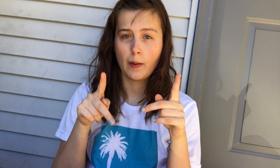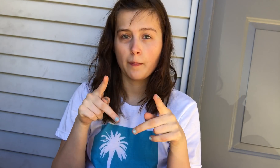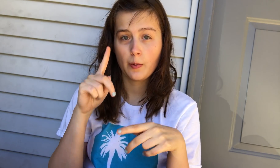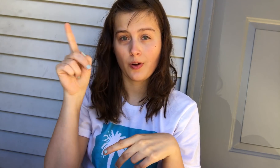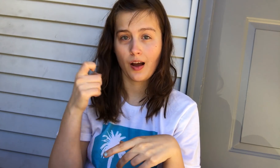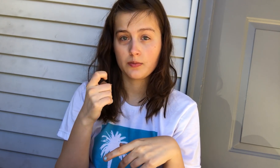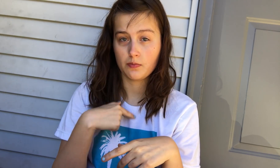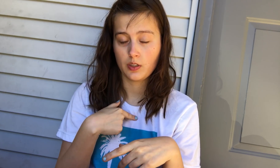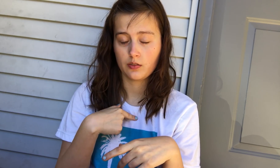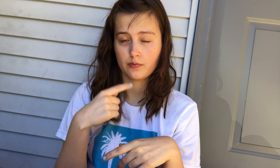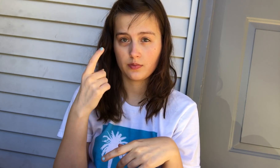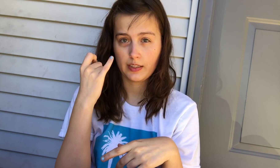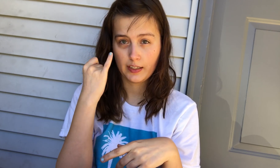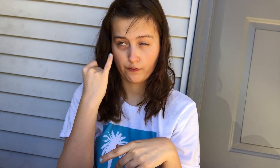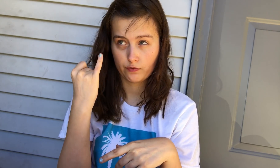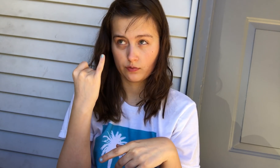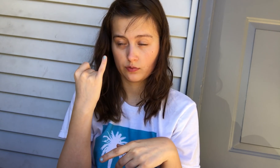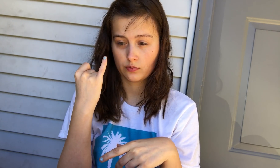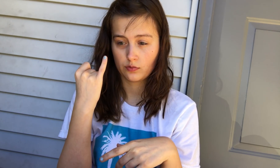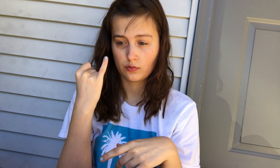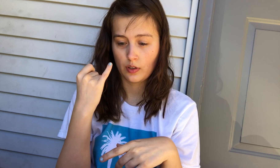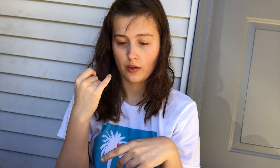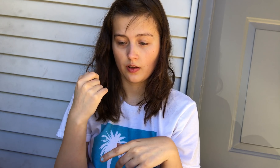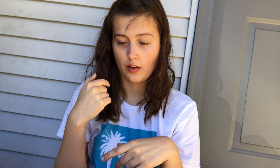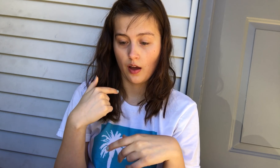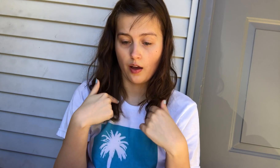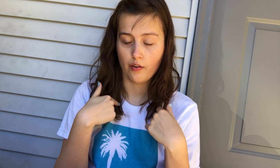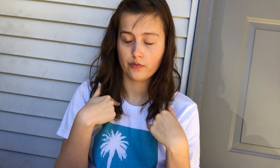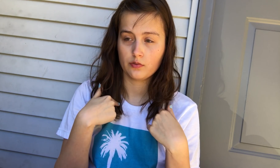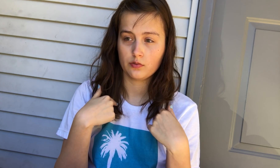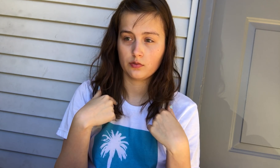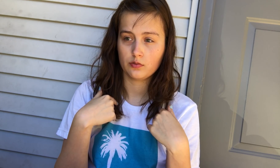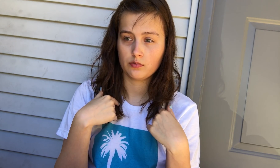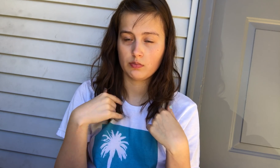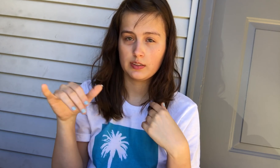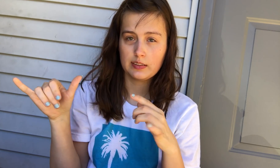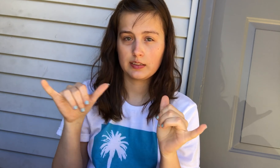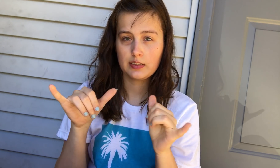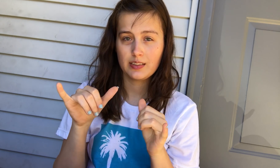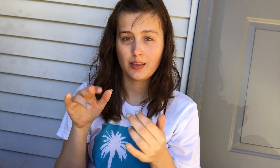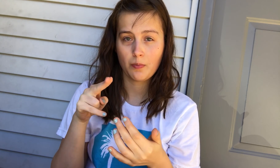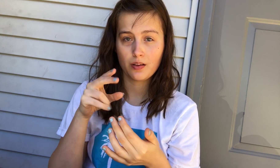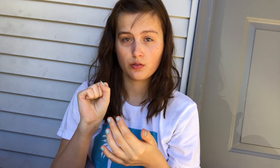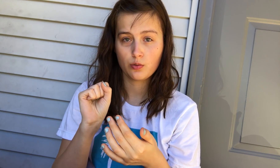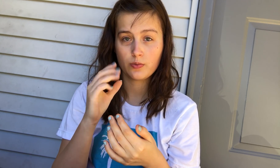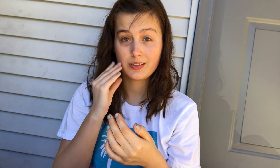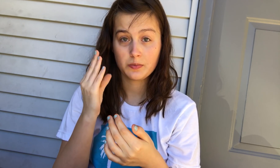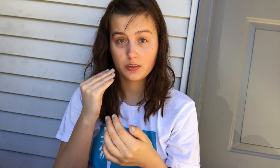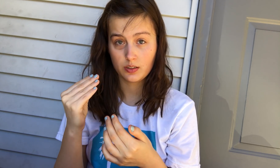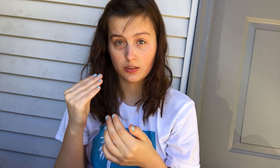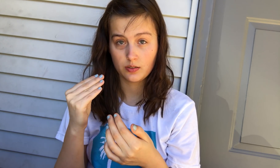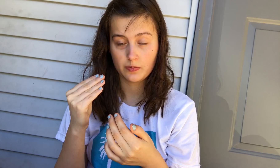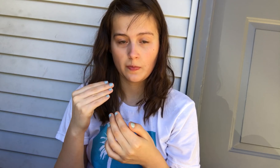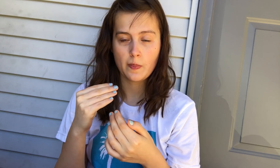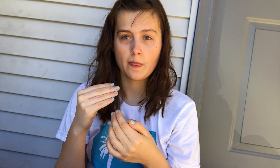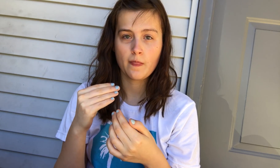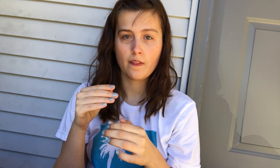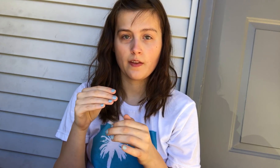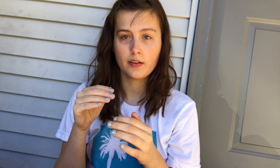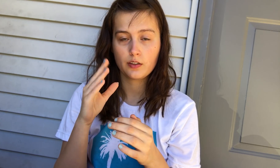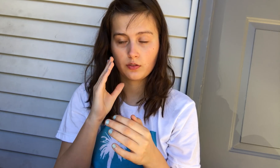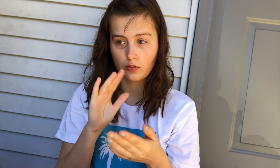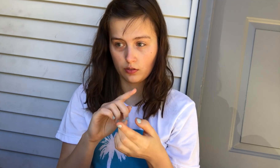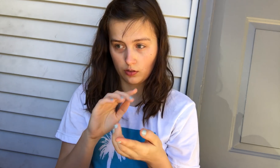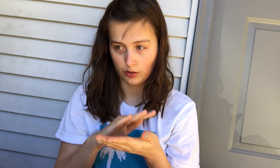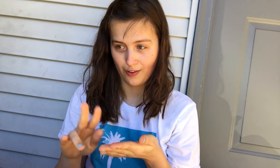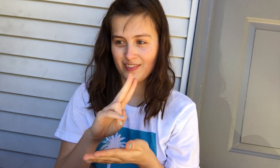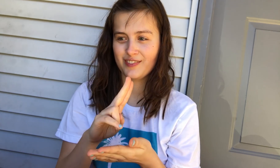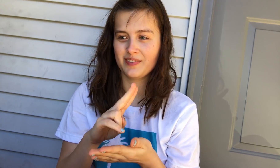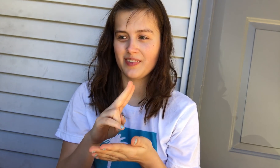People have asked me if I had the same experience I did in high school in college,